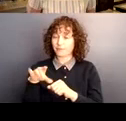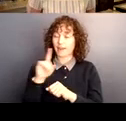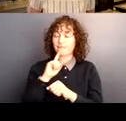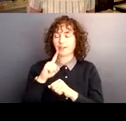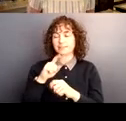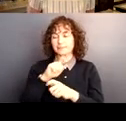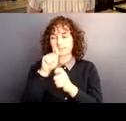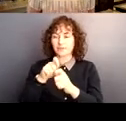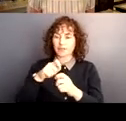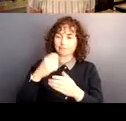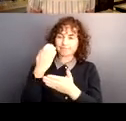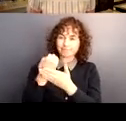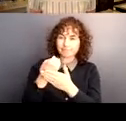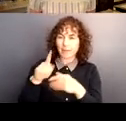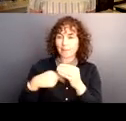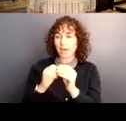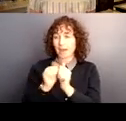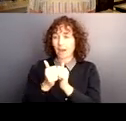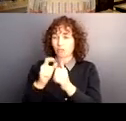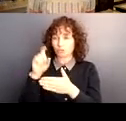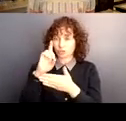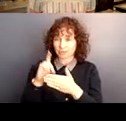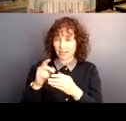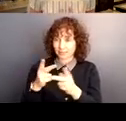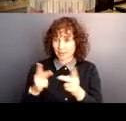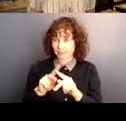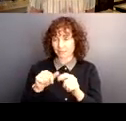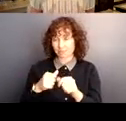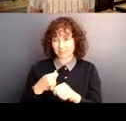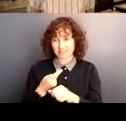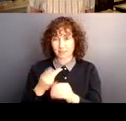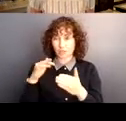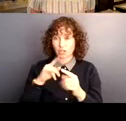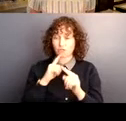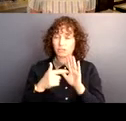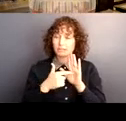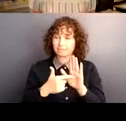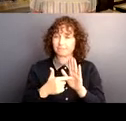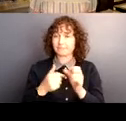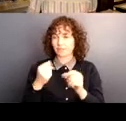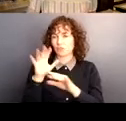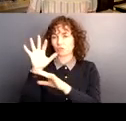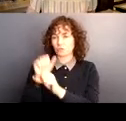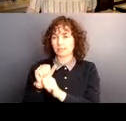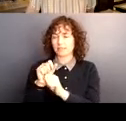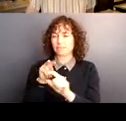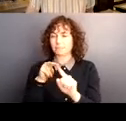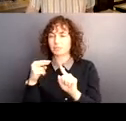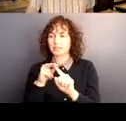about how we should design a space but several studies have revealed certain trends in perceiving aspects of a rooms atmosphere.